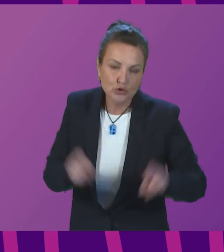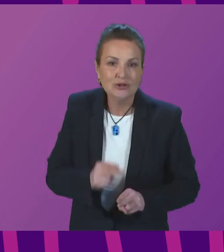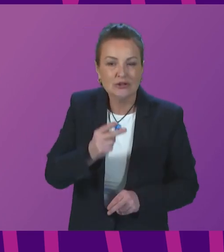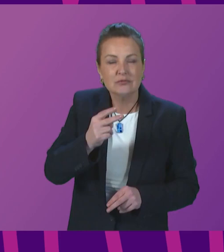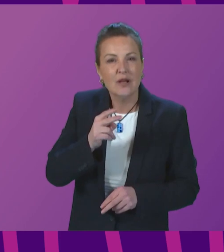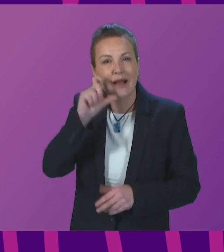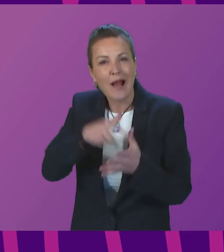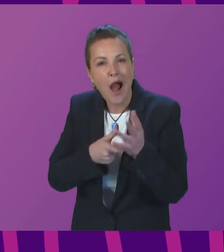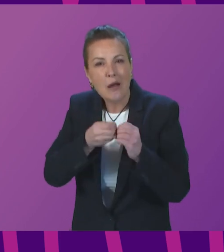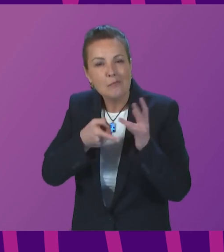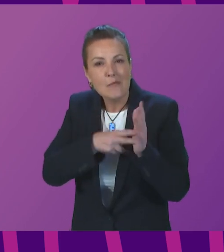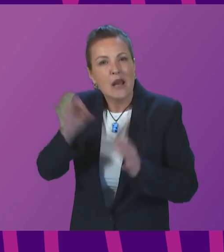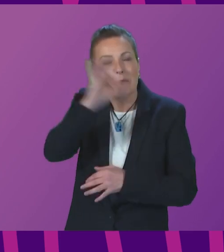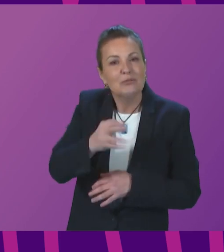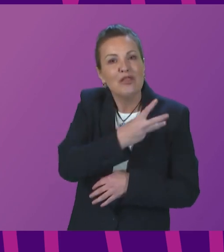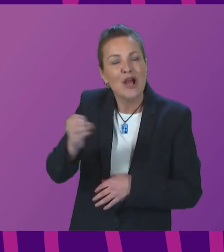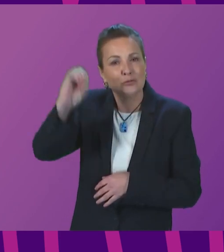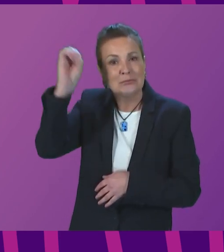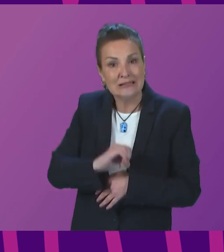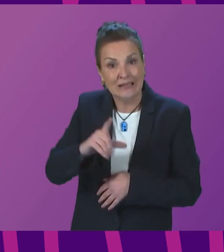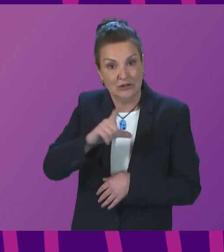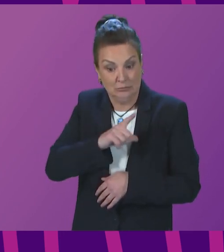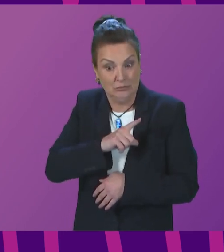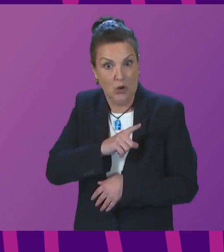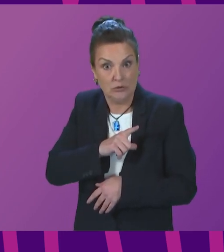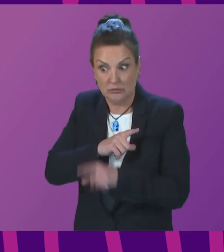Should we in Scotland not be in the lead on opportunities for decarbonisation, such as